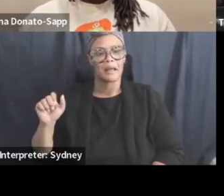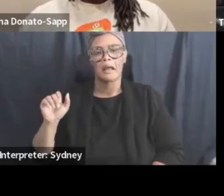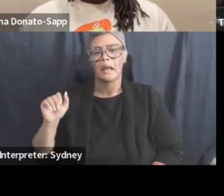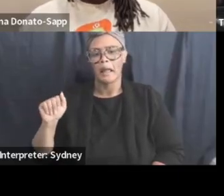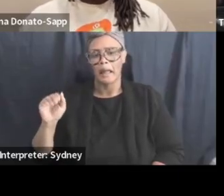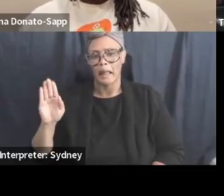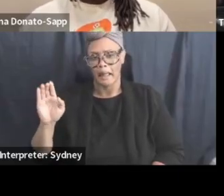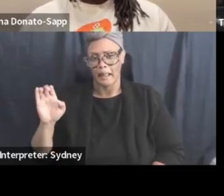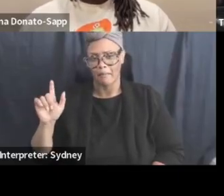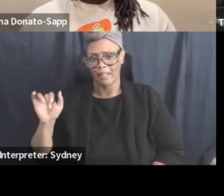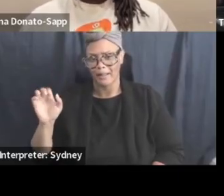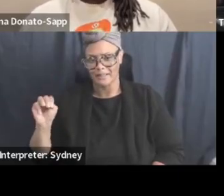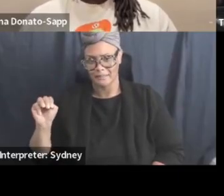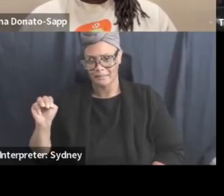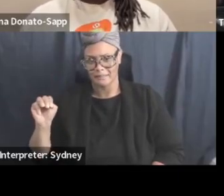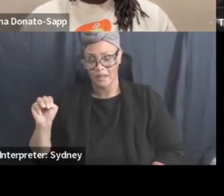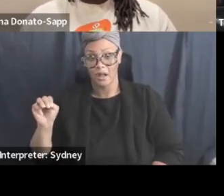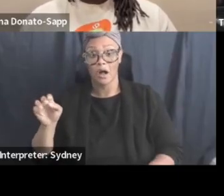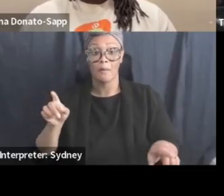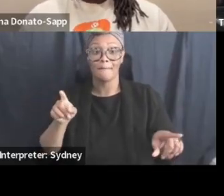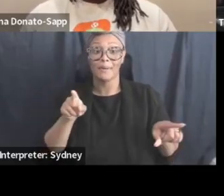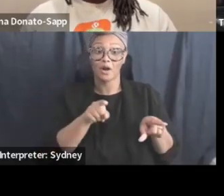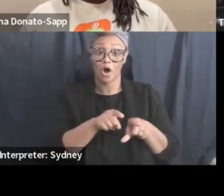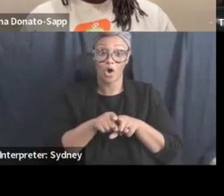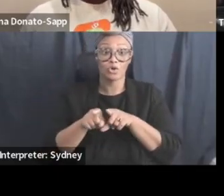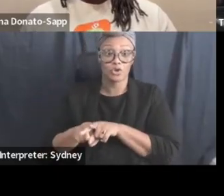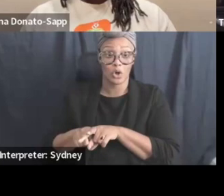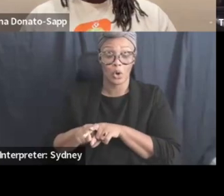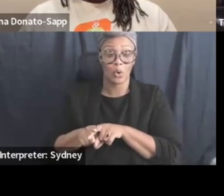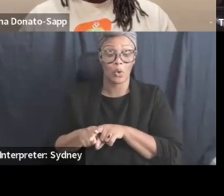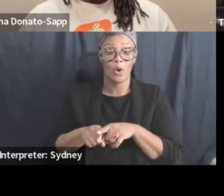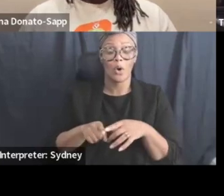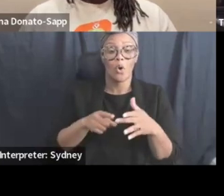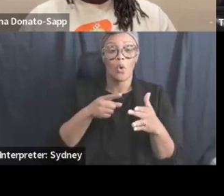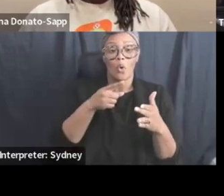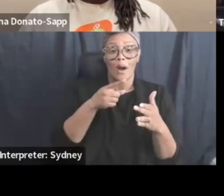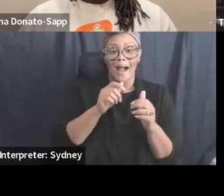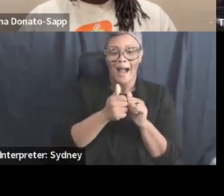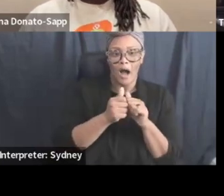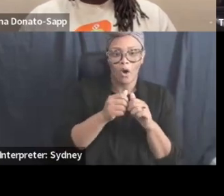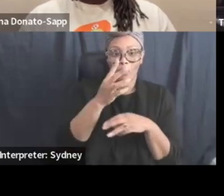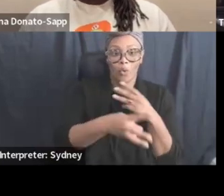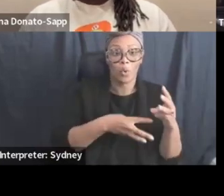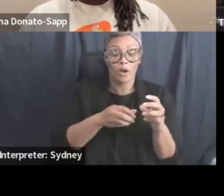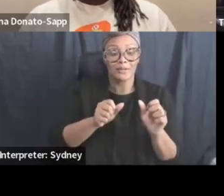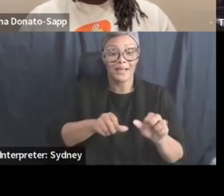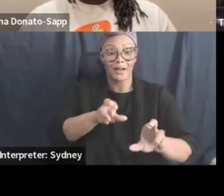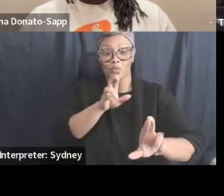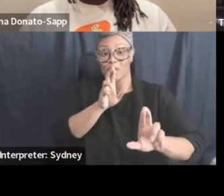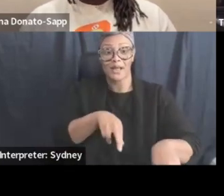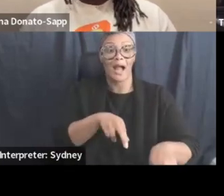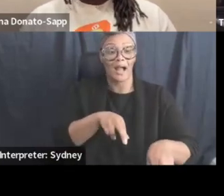side is the world's reaction to black excellence. As a black student in America's public schools,